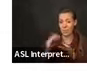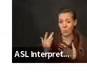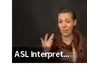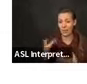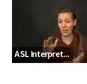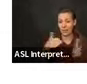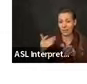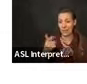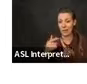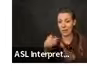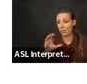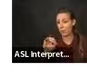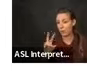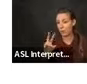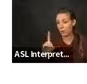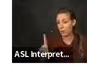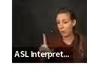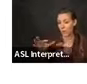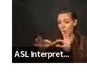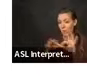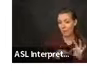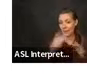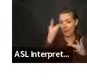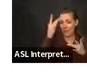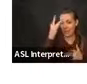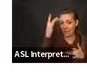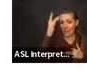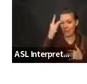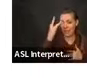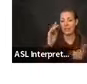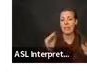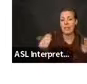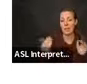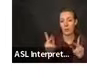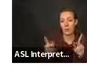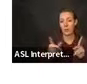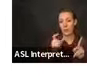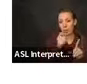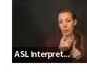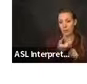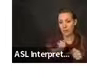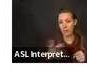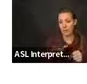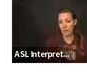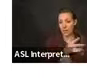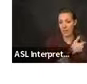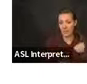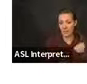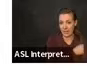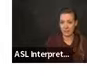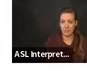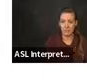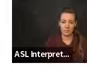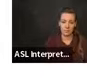from COVID-19 related illnesses than are those who are fully vaccinated.